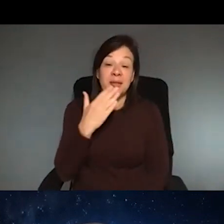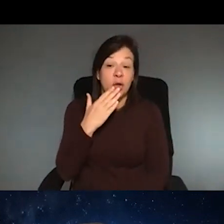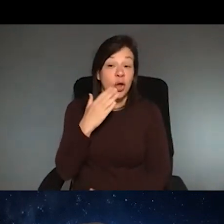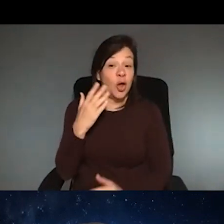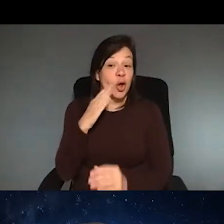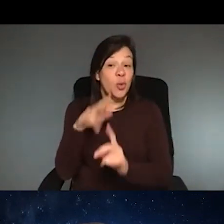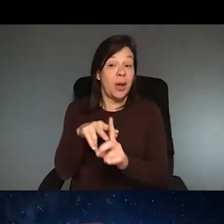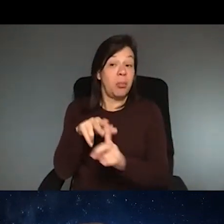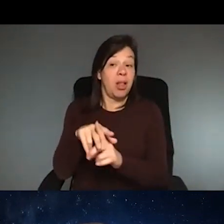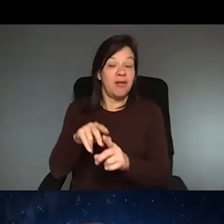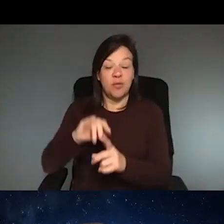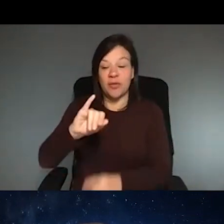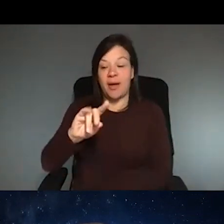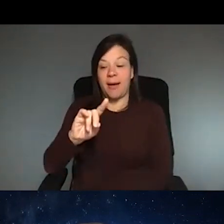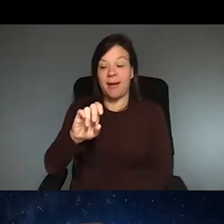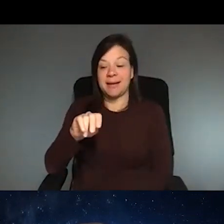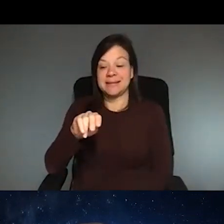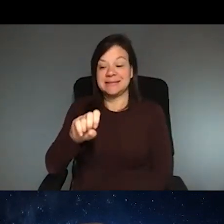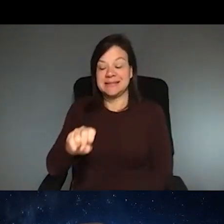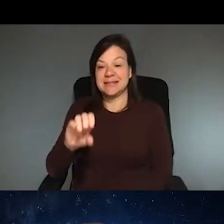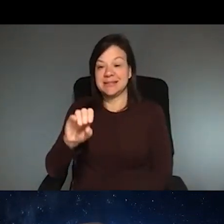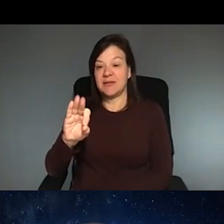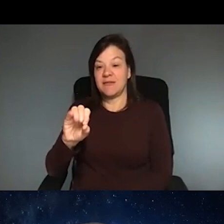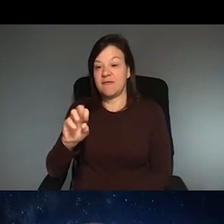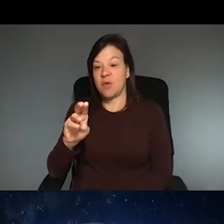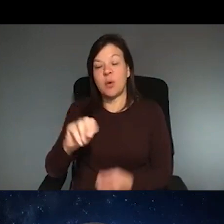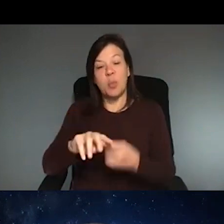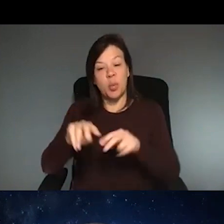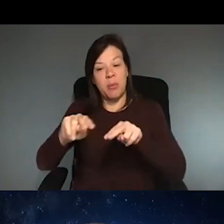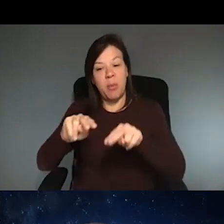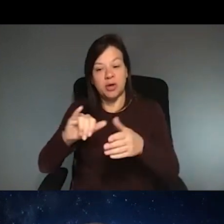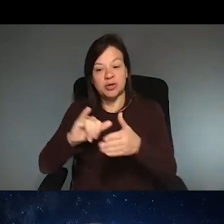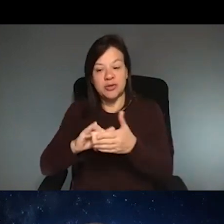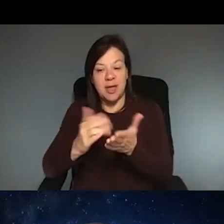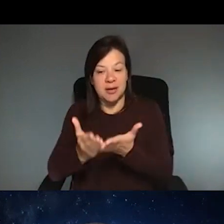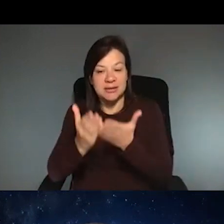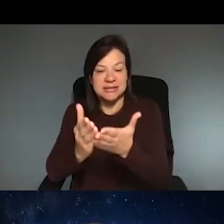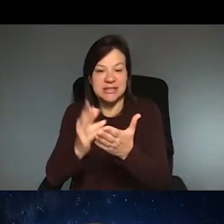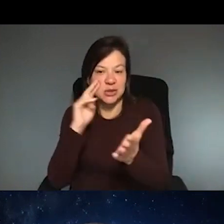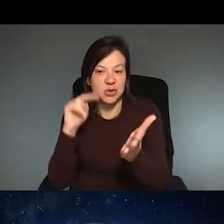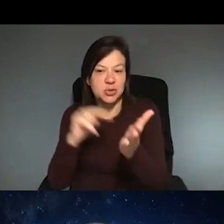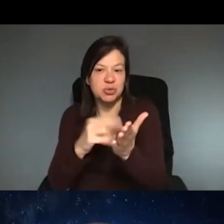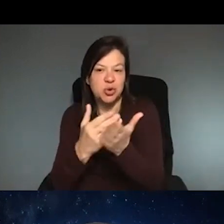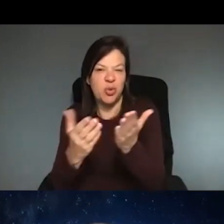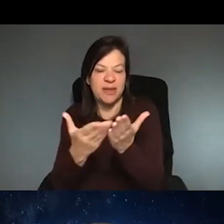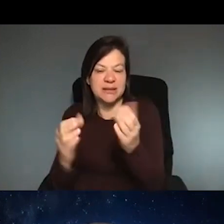WE DO MONITOR THAT AND WE DO SUGGEST PUT YOUR STUFF IN THERE IT REALLY MAKES A DIFFERENCE.